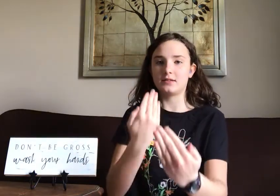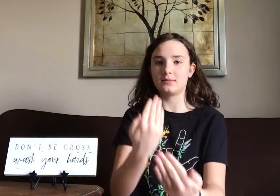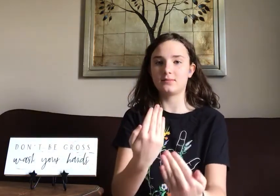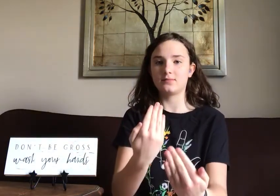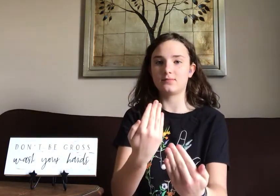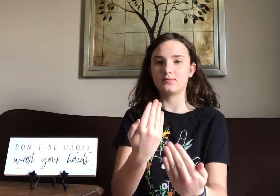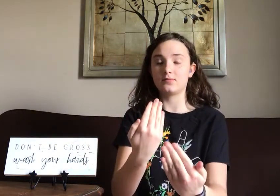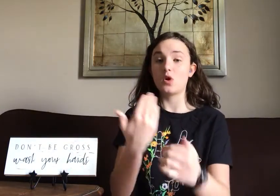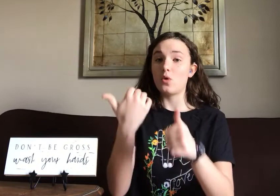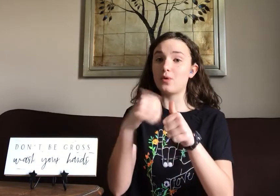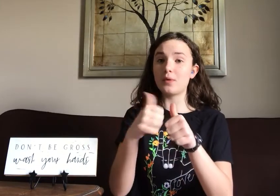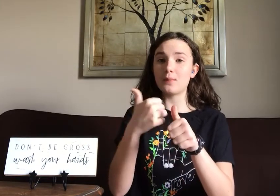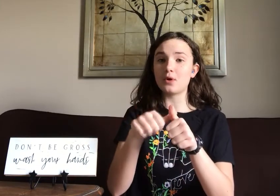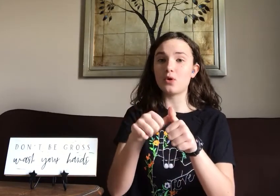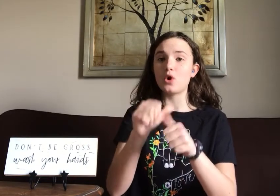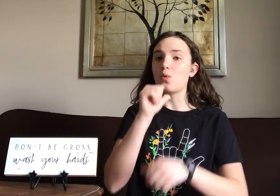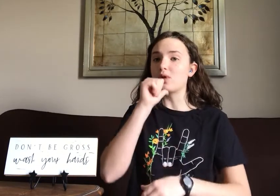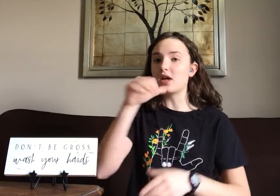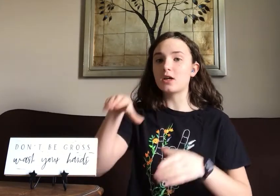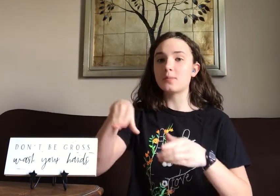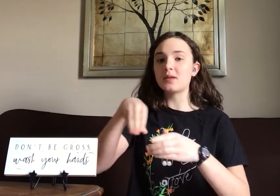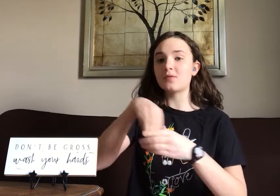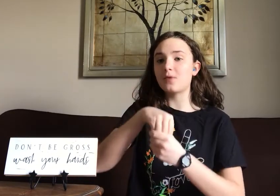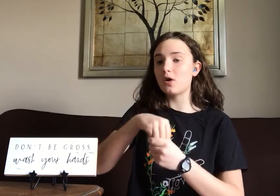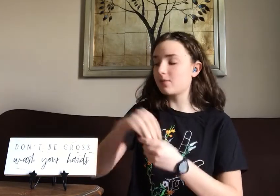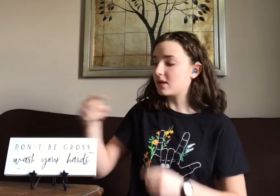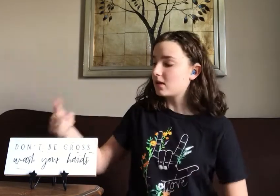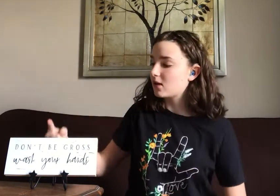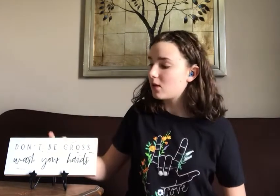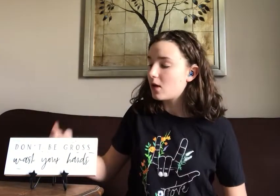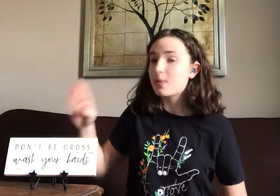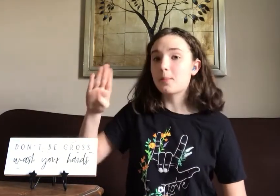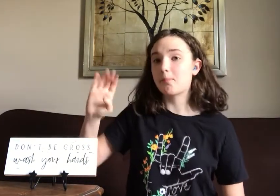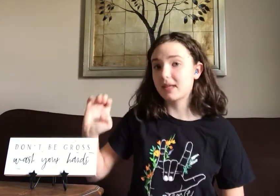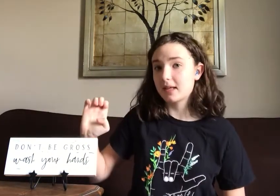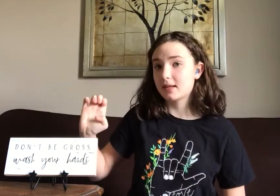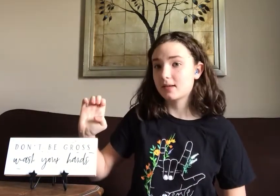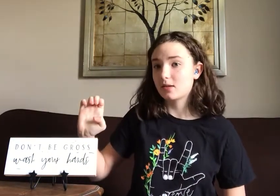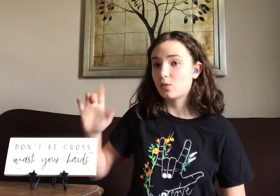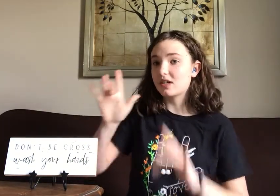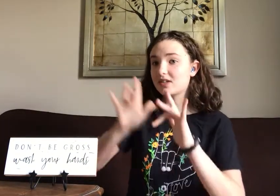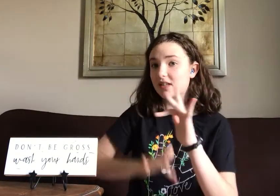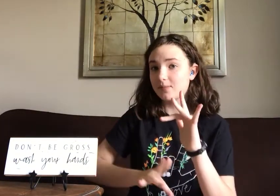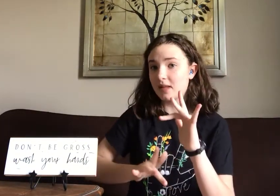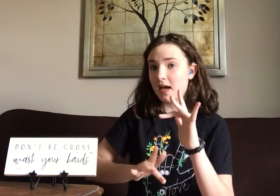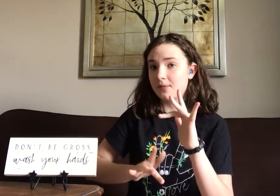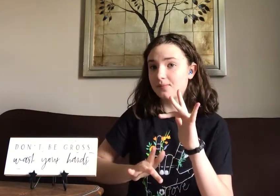Remember, we are not going to be involving the be. We’re going to skip that.